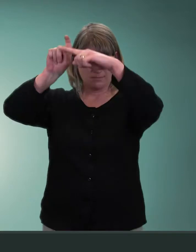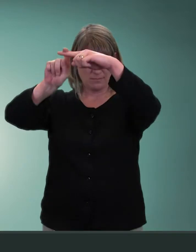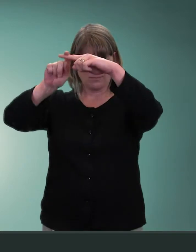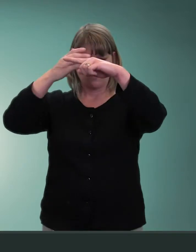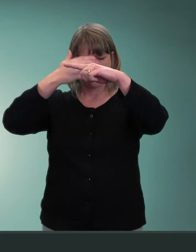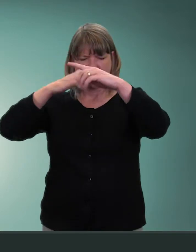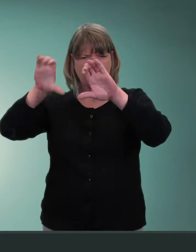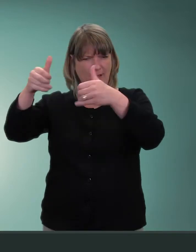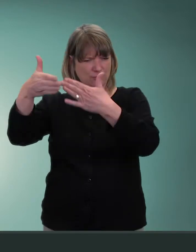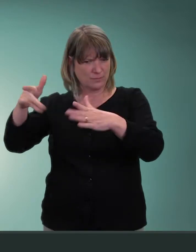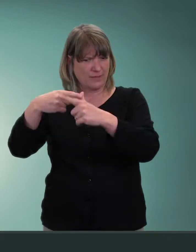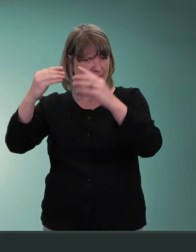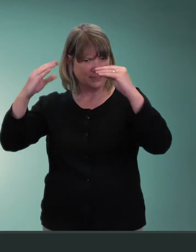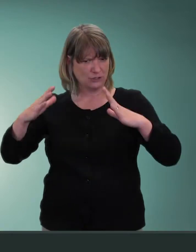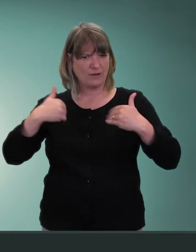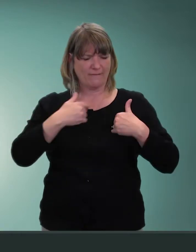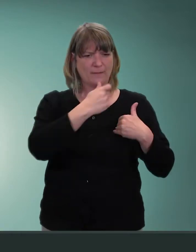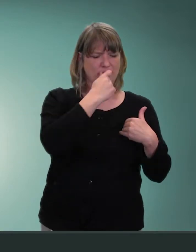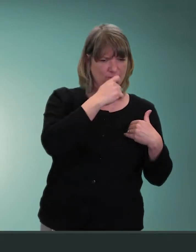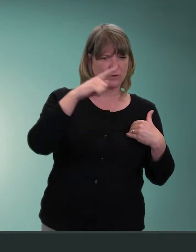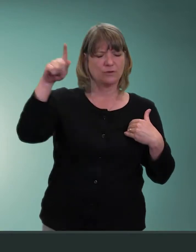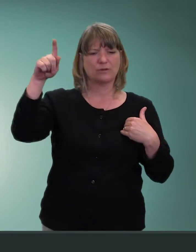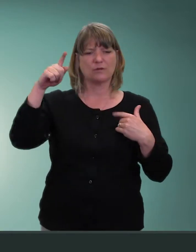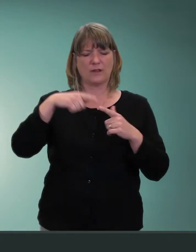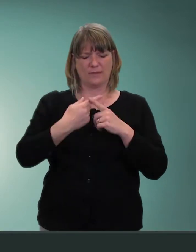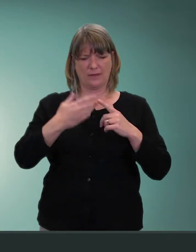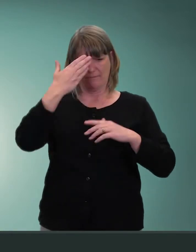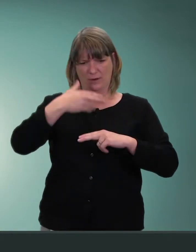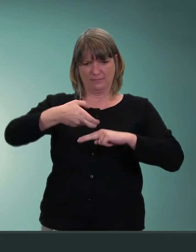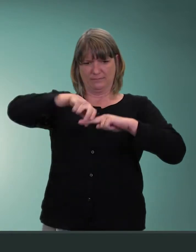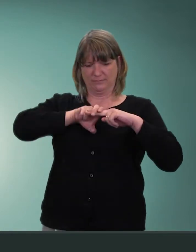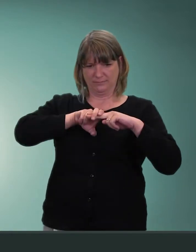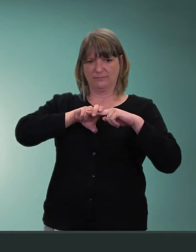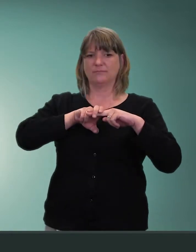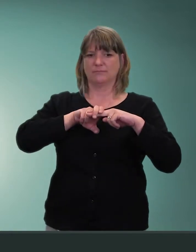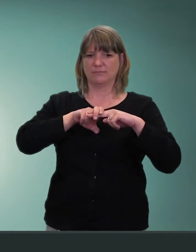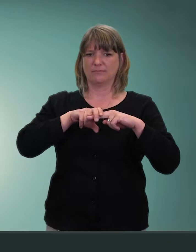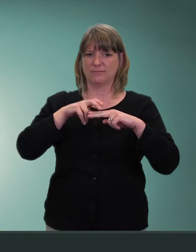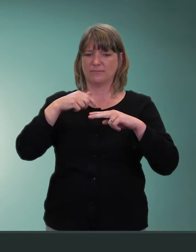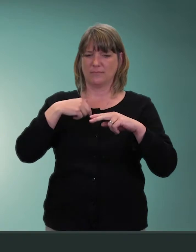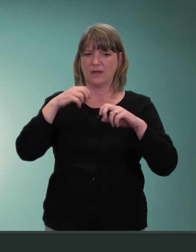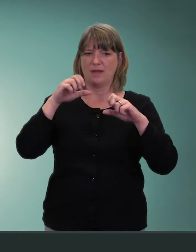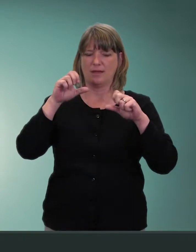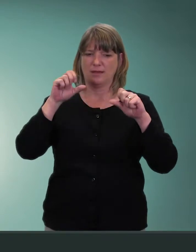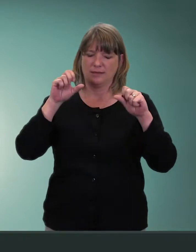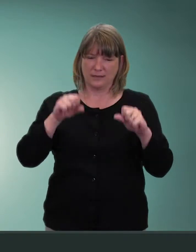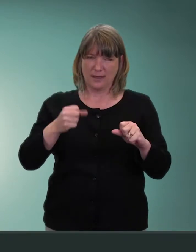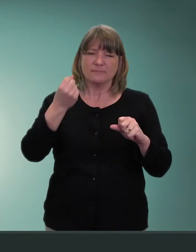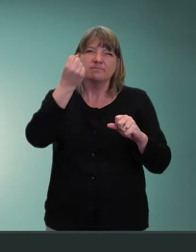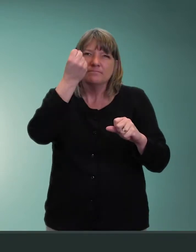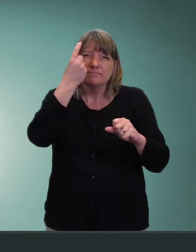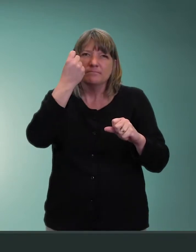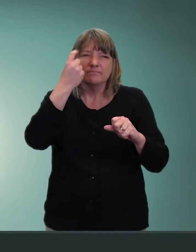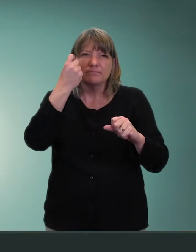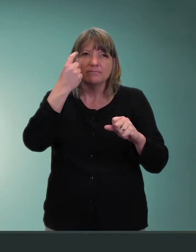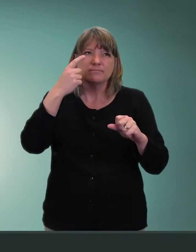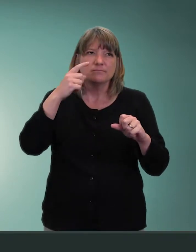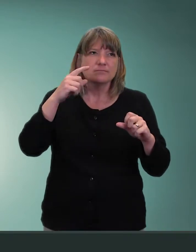or in front of the classroom and the teacher would have the microphone and they'd have me sitting in front of the class, so that I can get a clear understanding